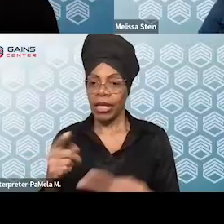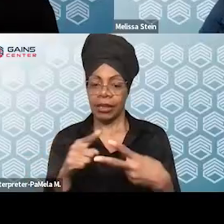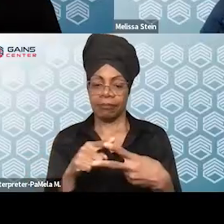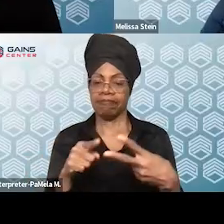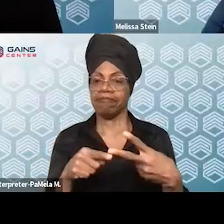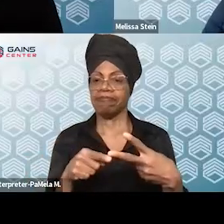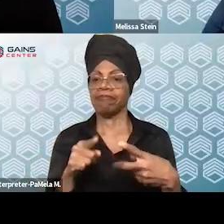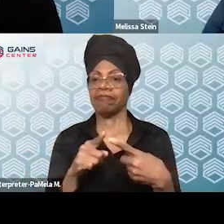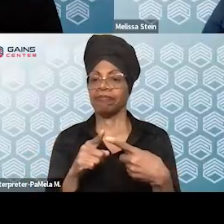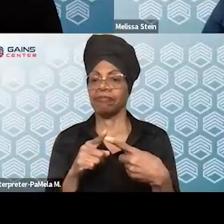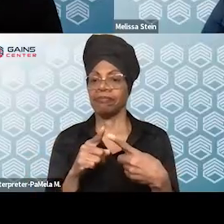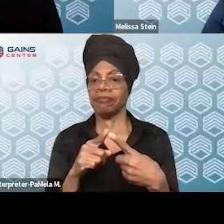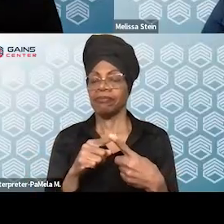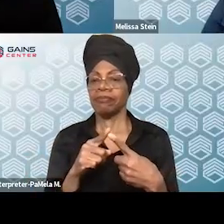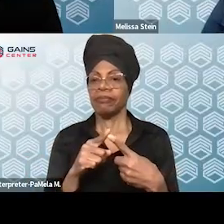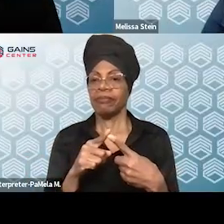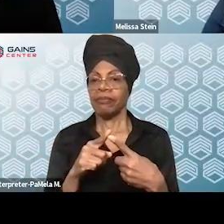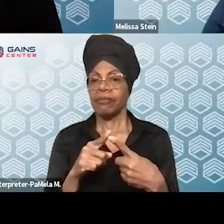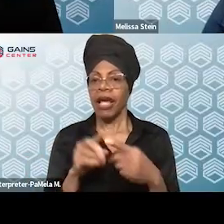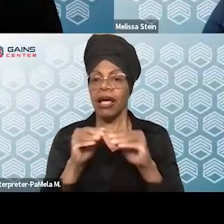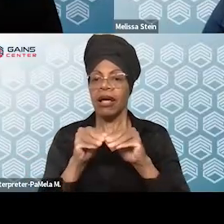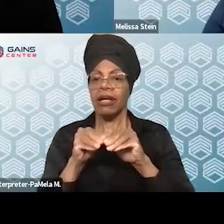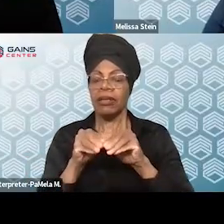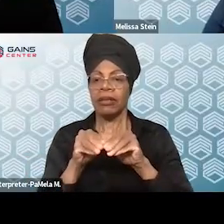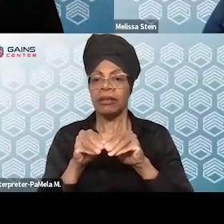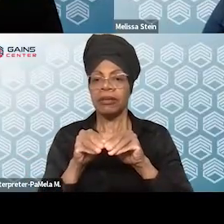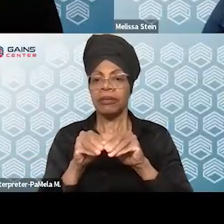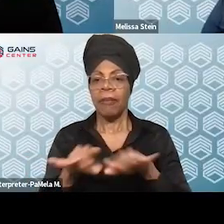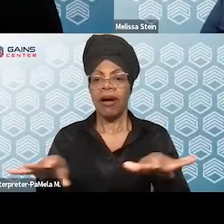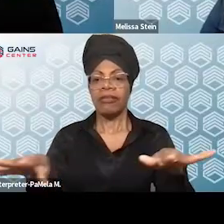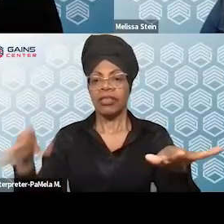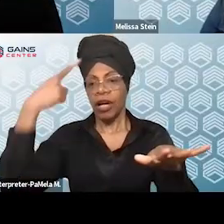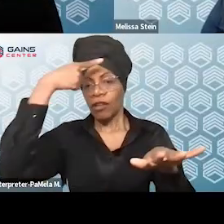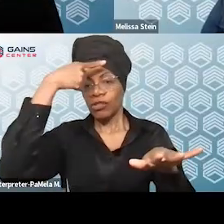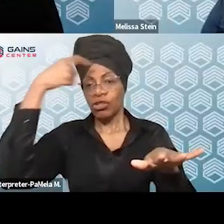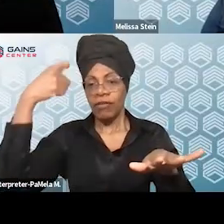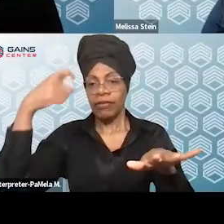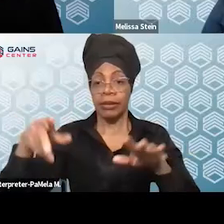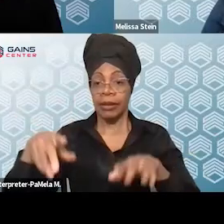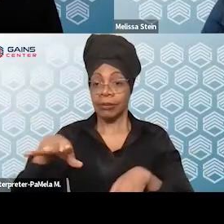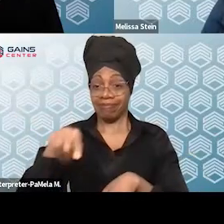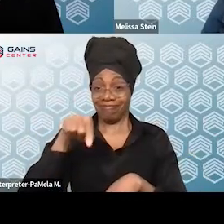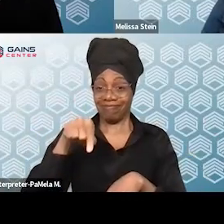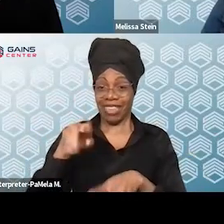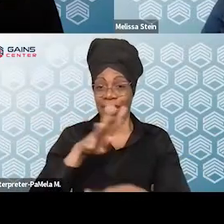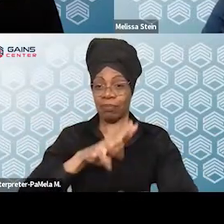Number one is the prevalence of trauma among this population is almost universal.